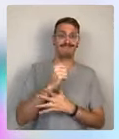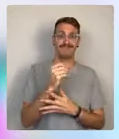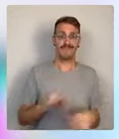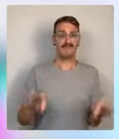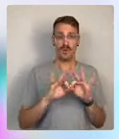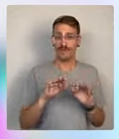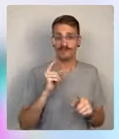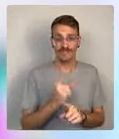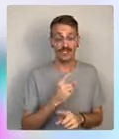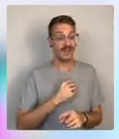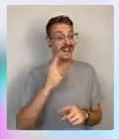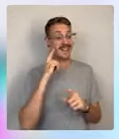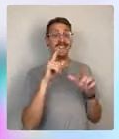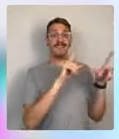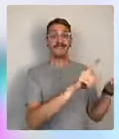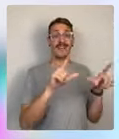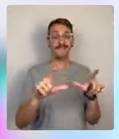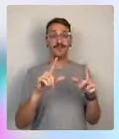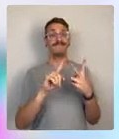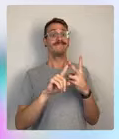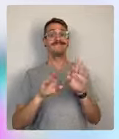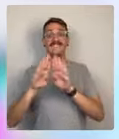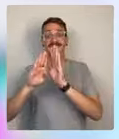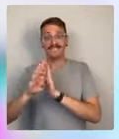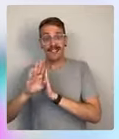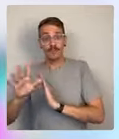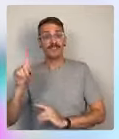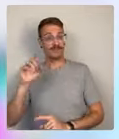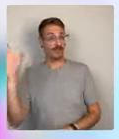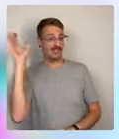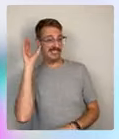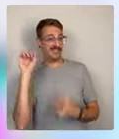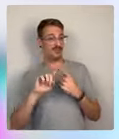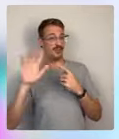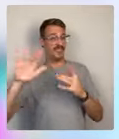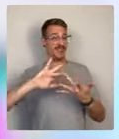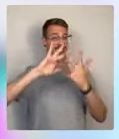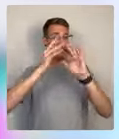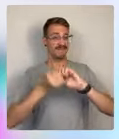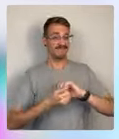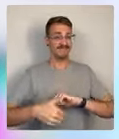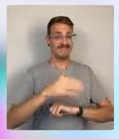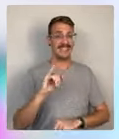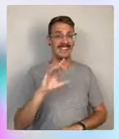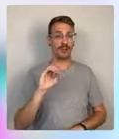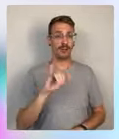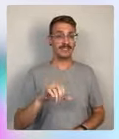is the most important thing, so I think platforms and developers really need to listen to their ecosystem